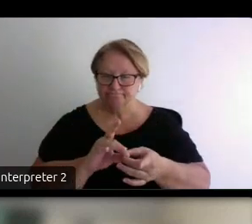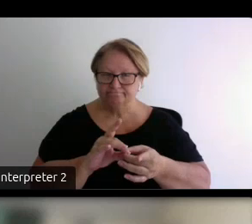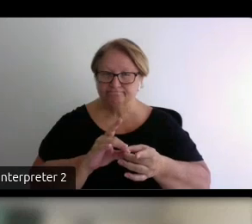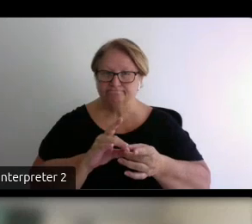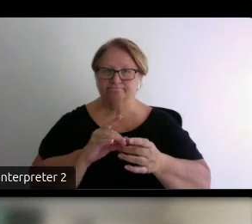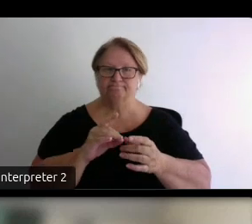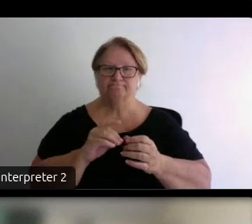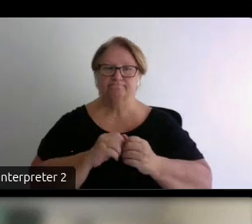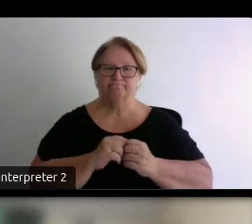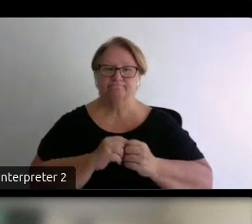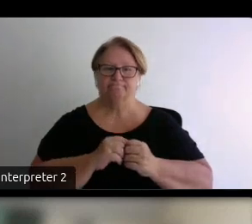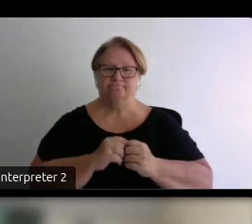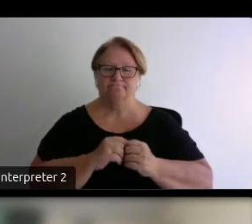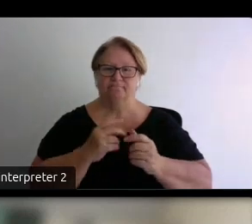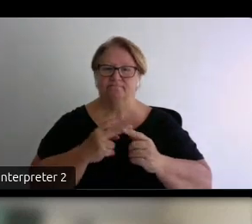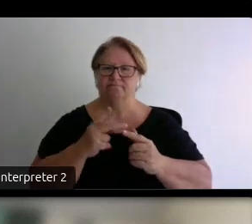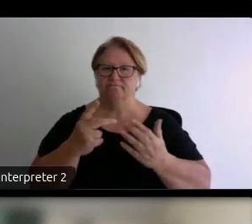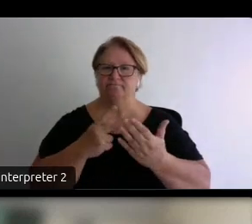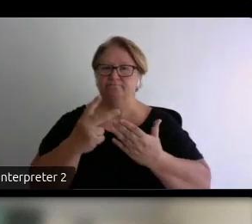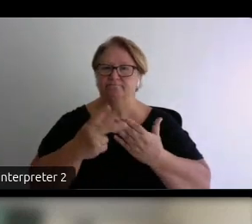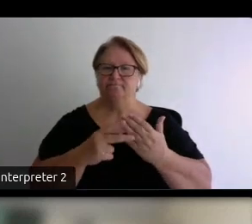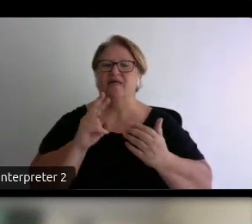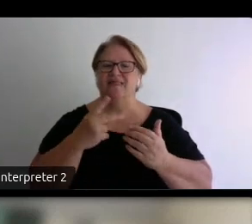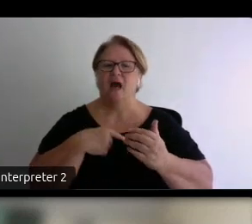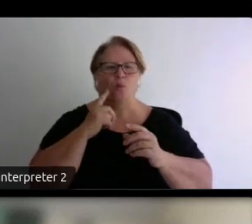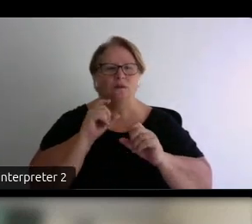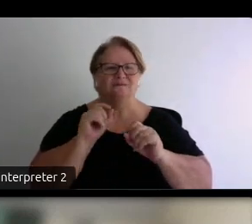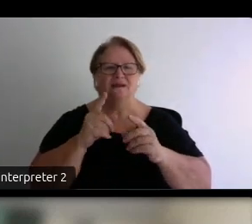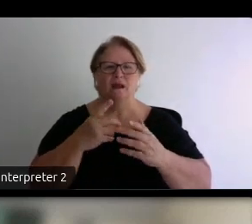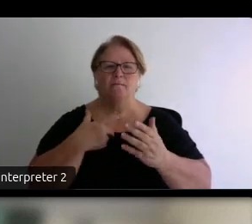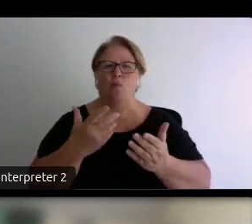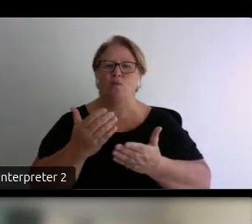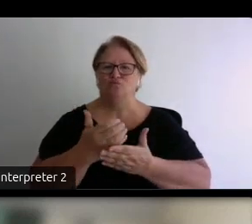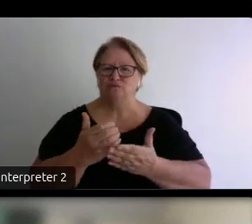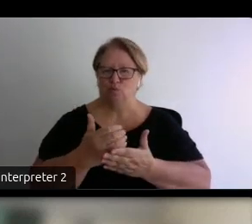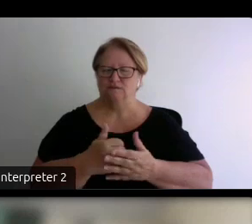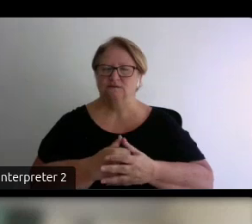pathways program, I would then send out all of the resources. So while the while the process